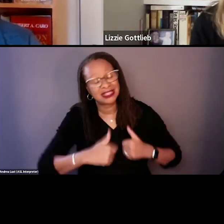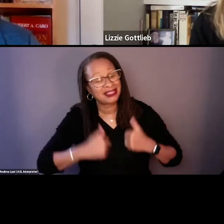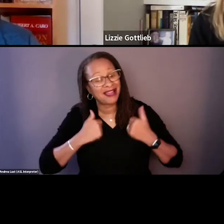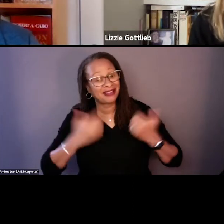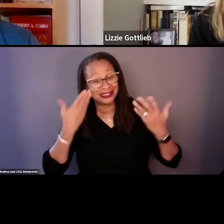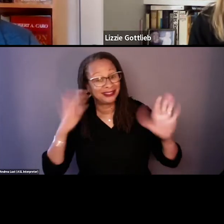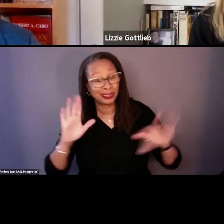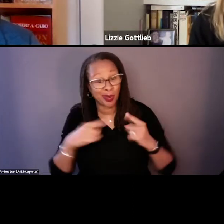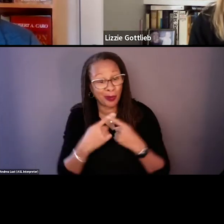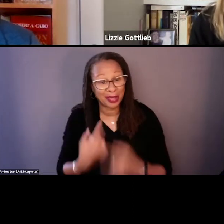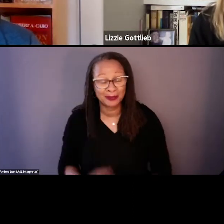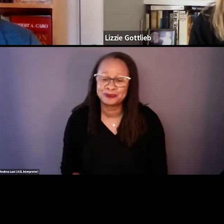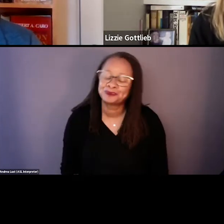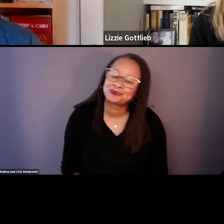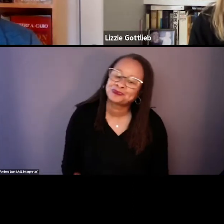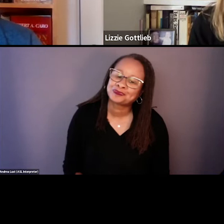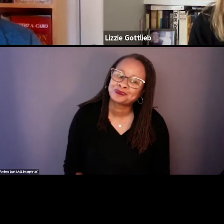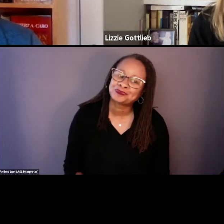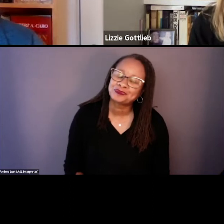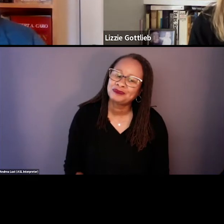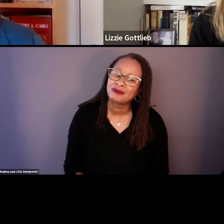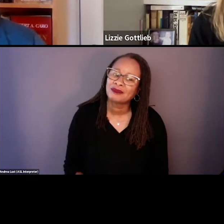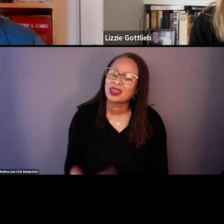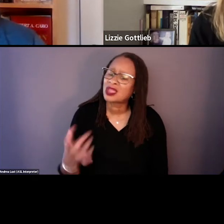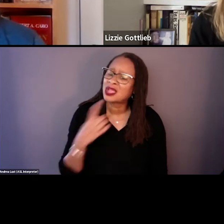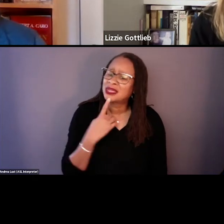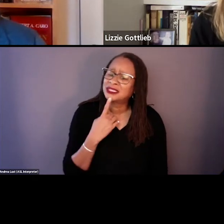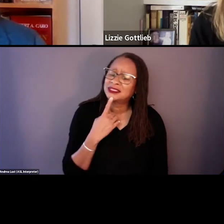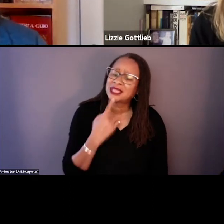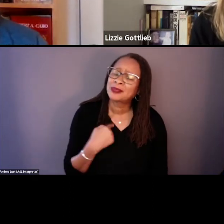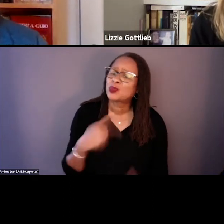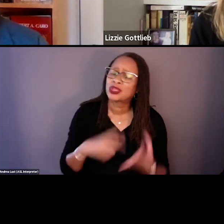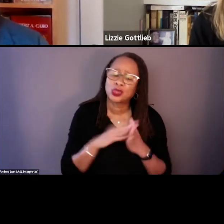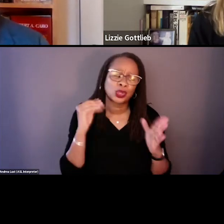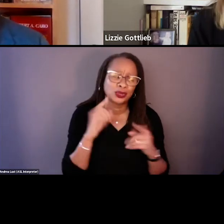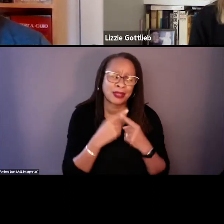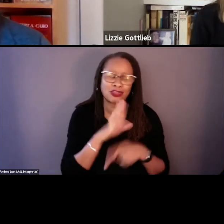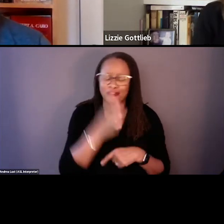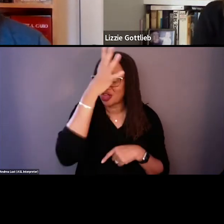that I really didn't know that much about. Yeah. Tell me about what you learned about your dad that you didn't know before you made this movie.